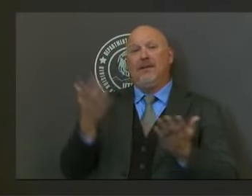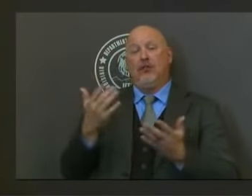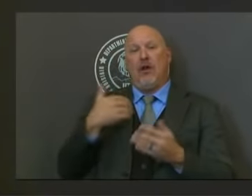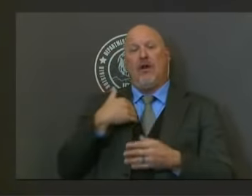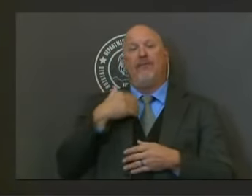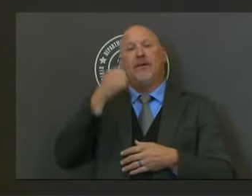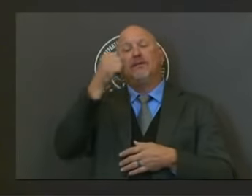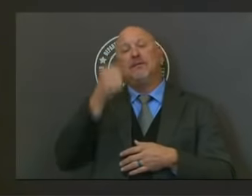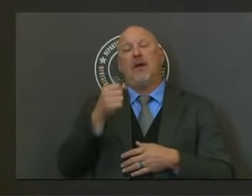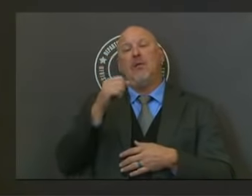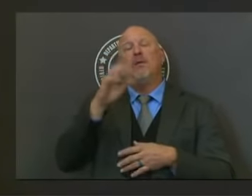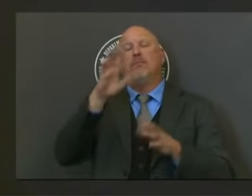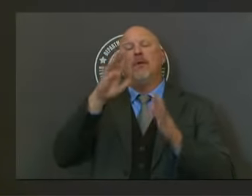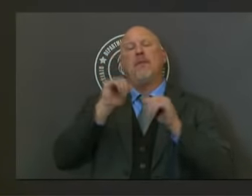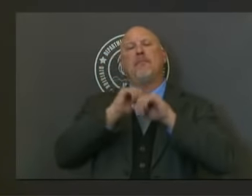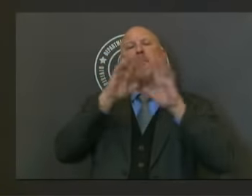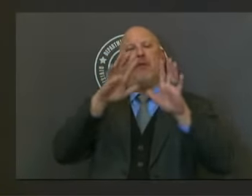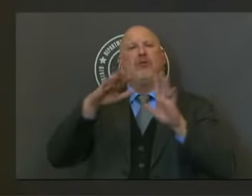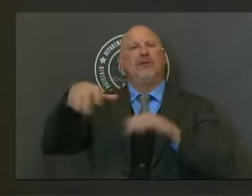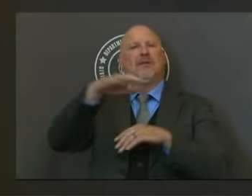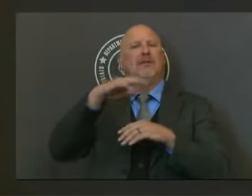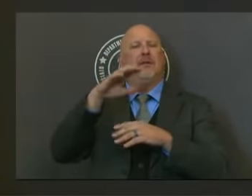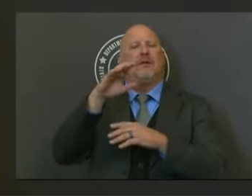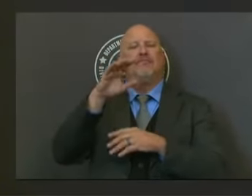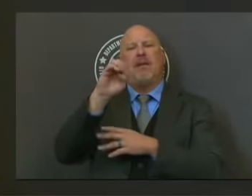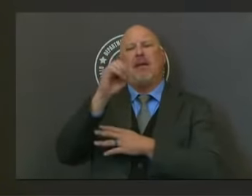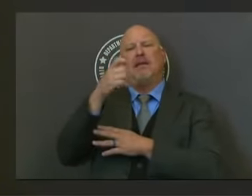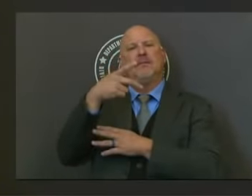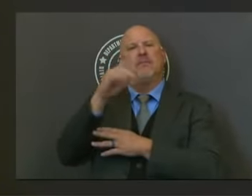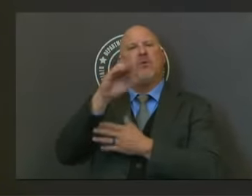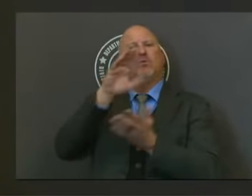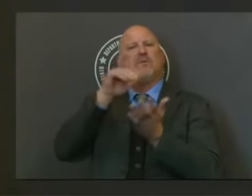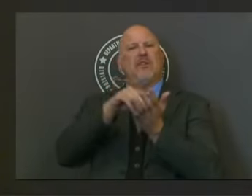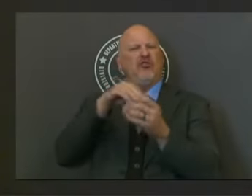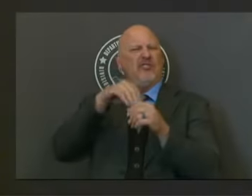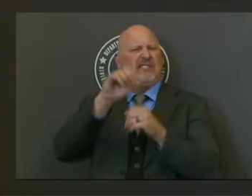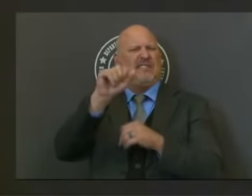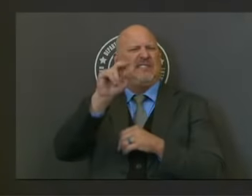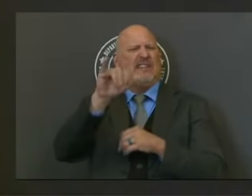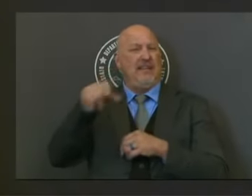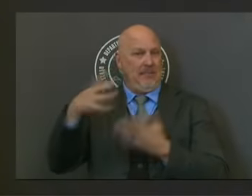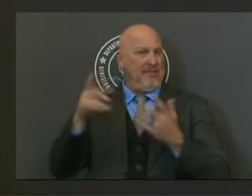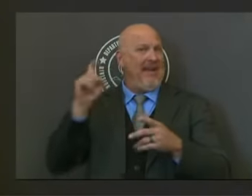and that's causes me some